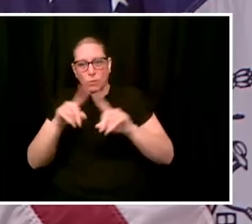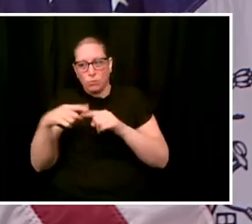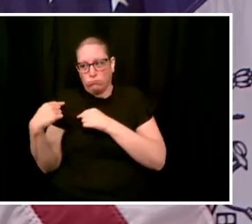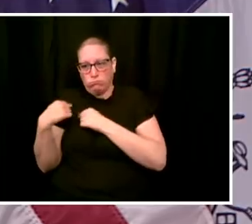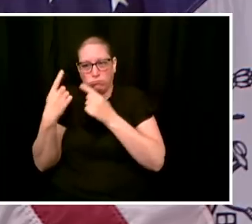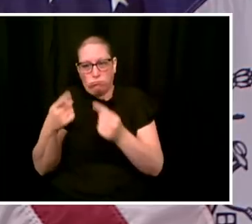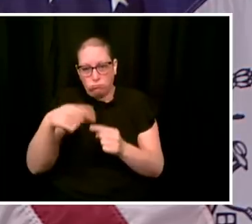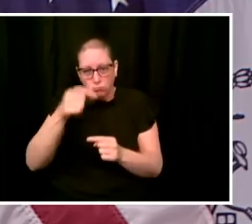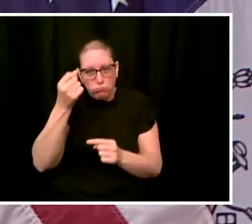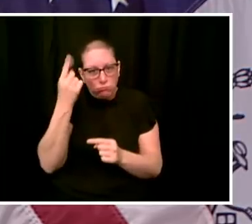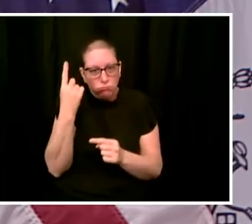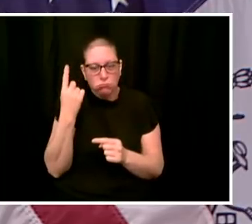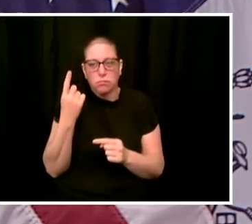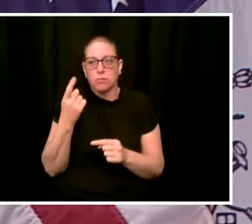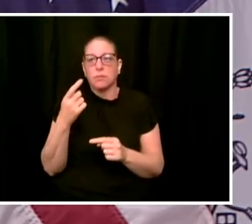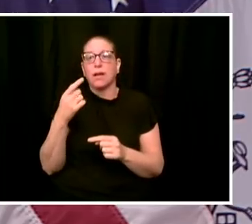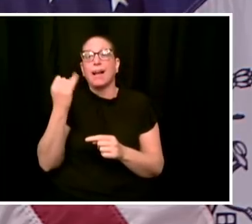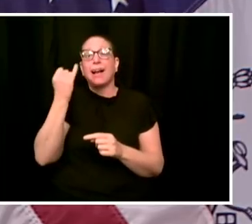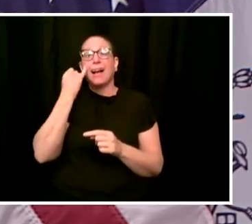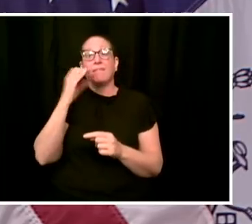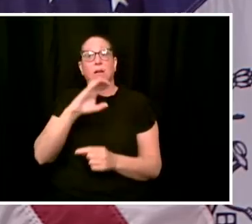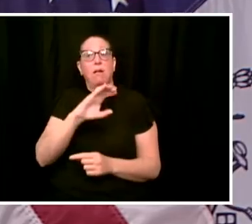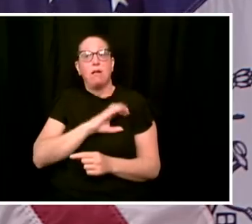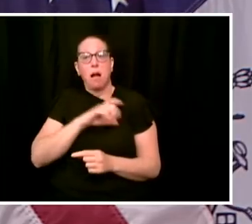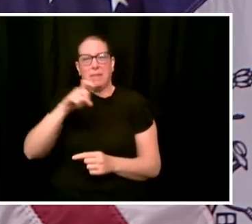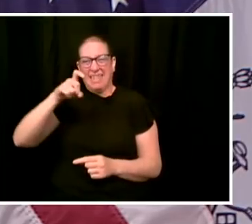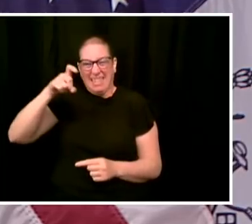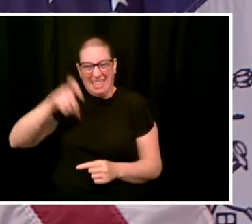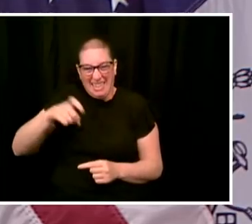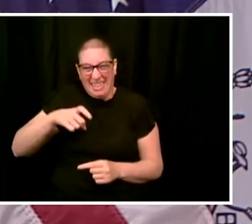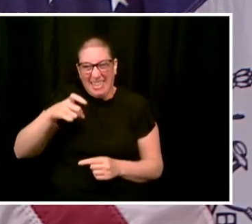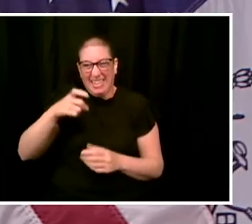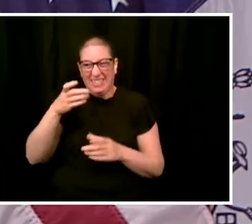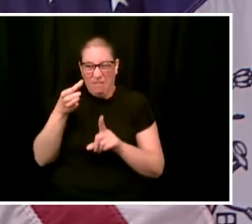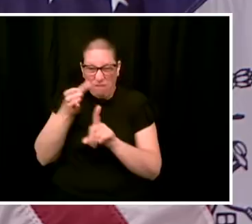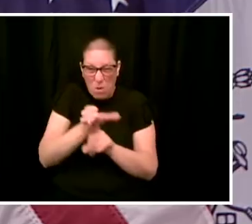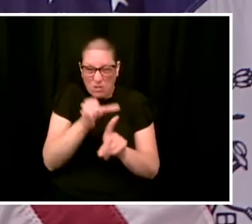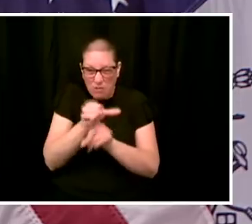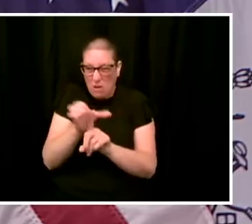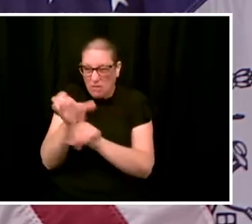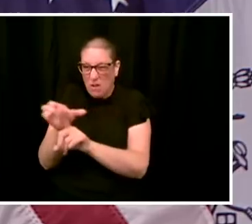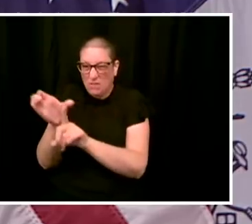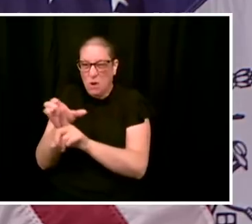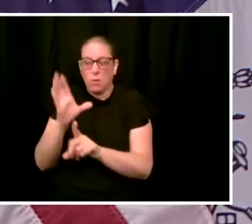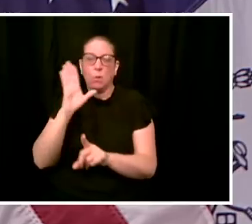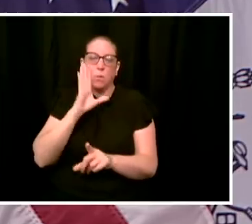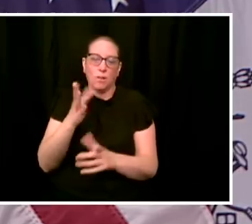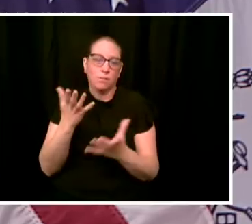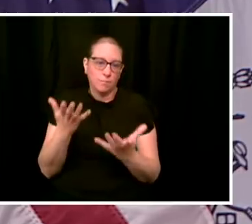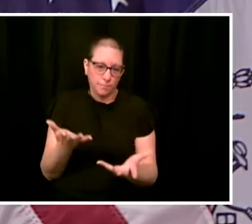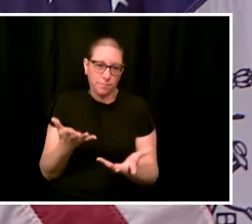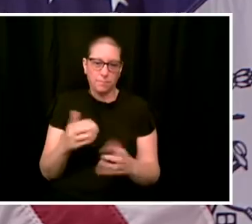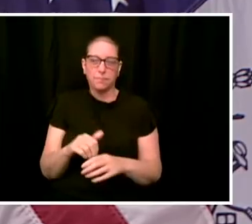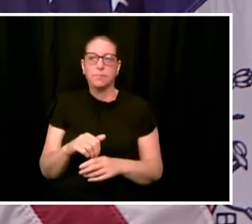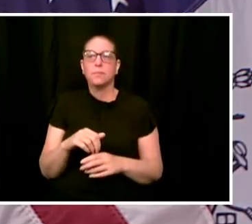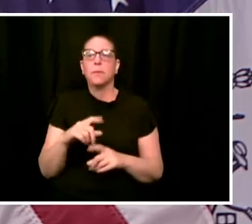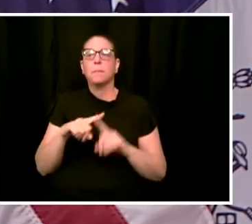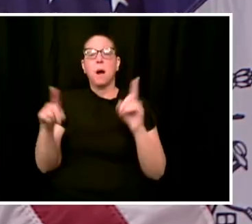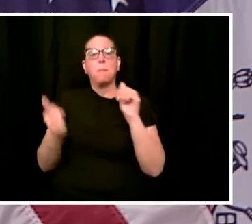WEHEAV TO MAKE SURE THERE IS AN OPPORTUNITY TO ENFORCE WHEN